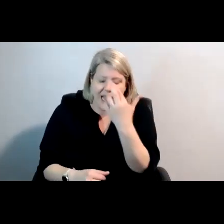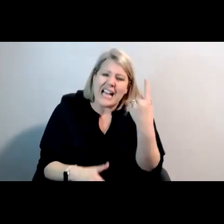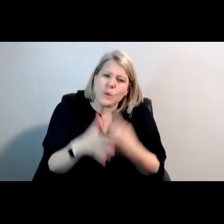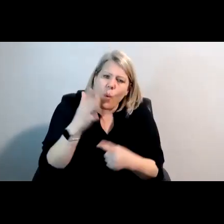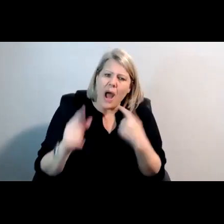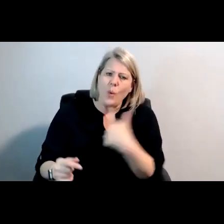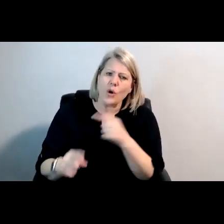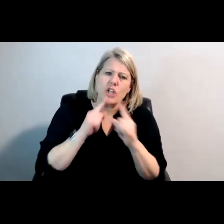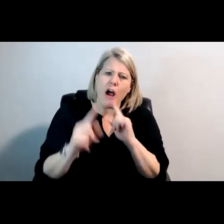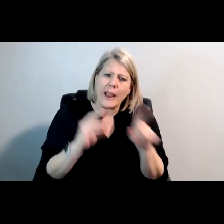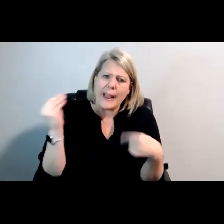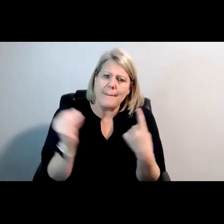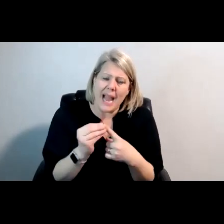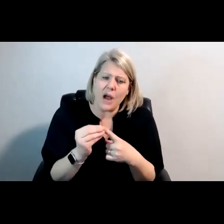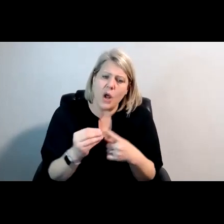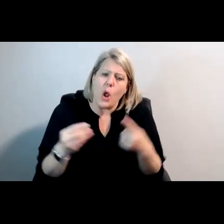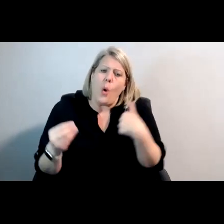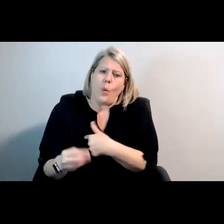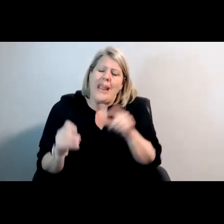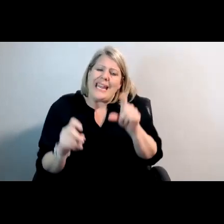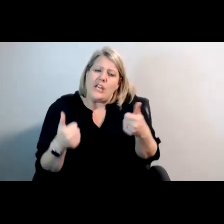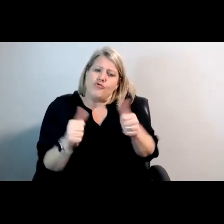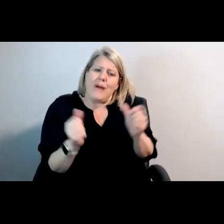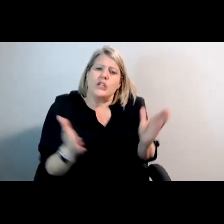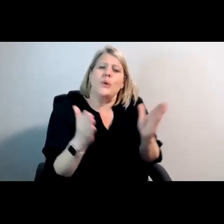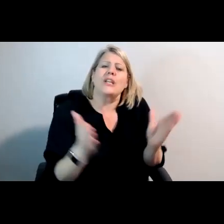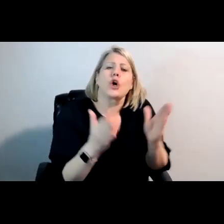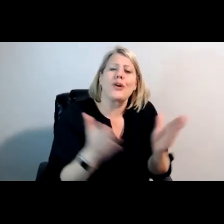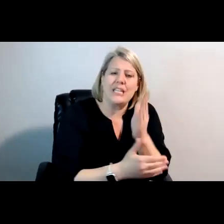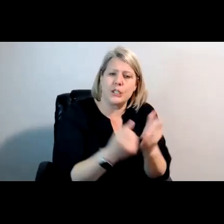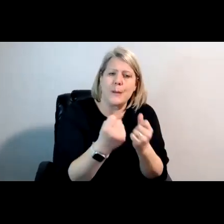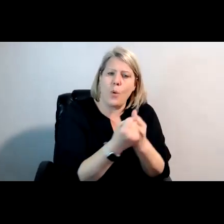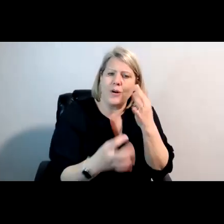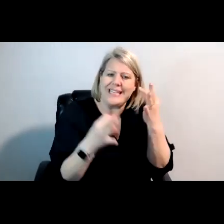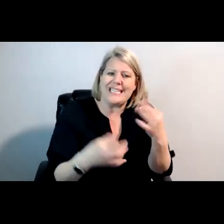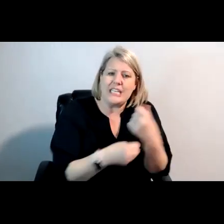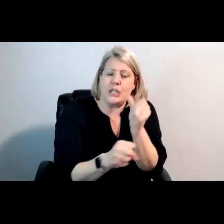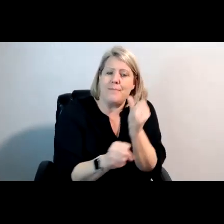I think we need to always try to advance the use of supported decision-making principles in guardianship. And I use the word principles